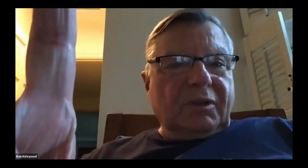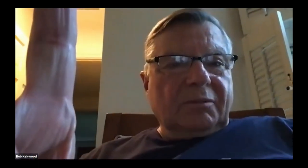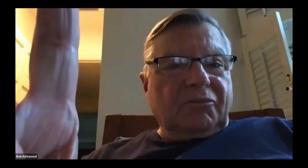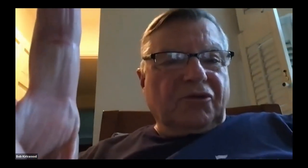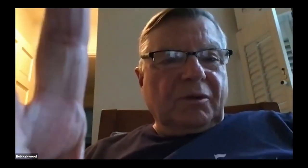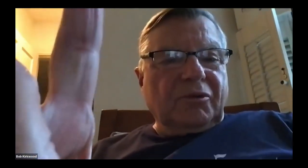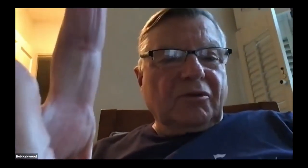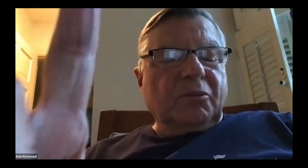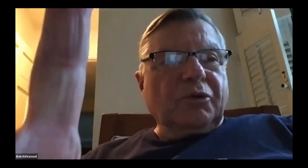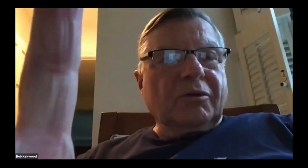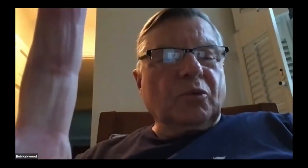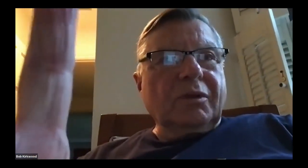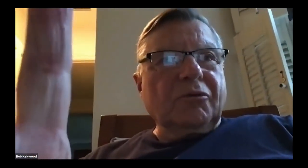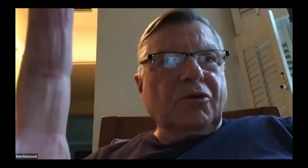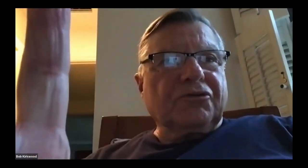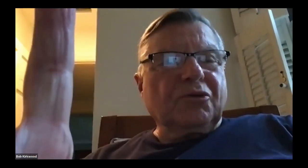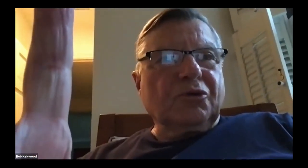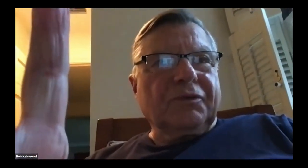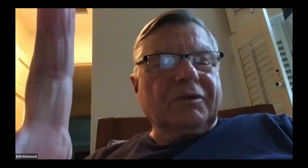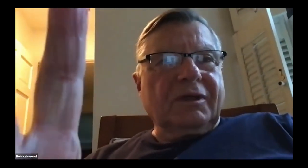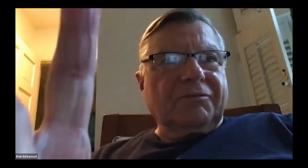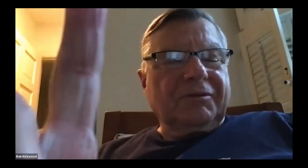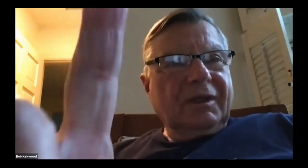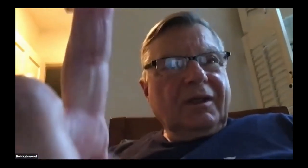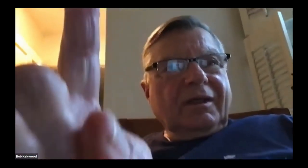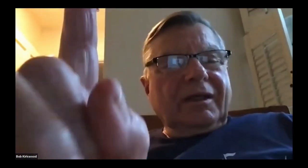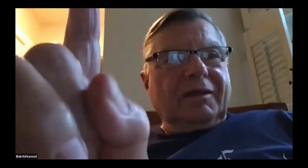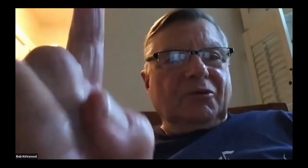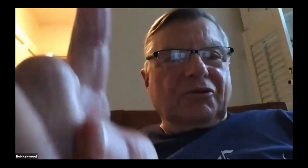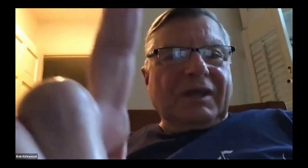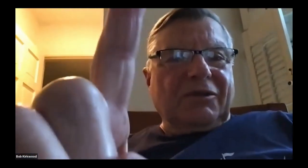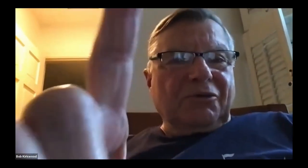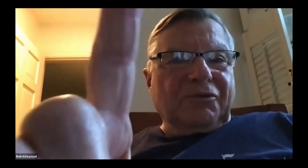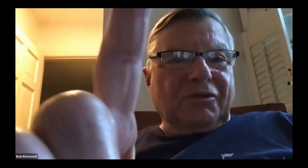I'm chairman of the board at Willie Ross School for the Deaf, and I want to thank you for this